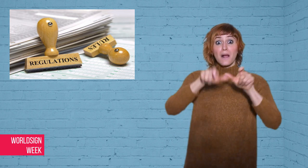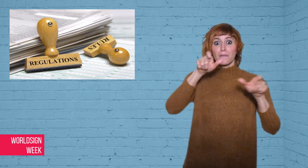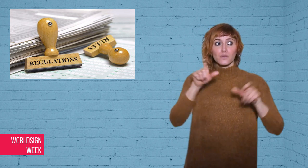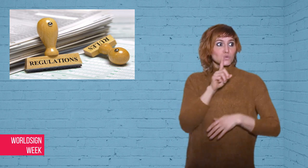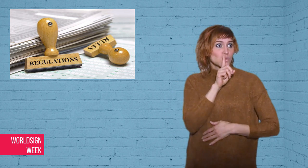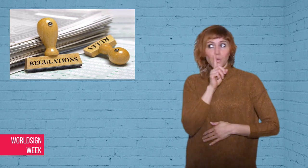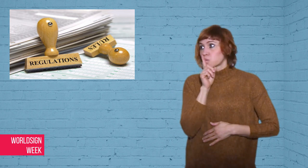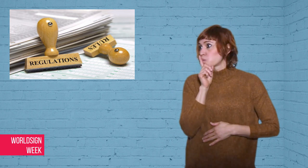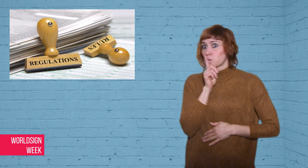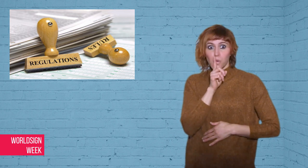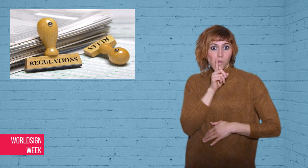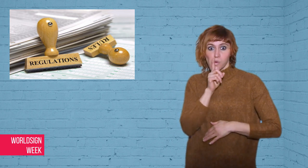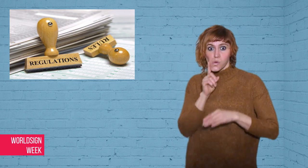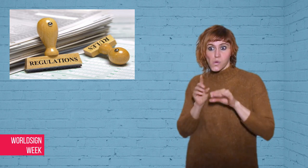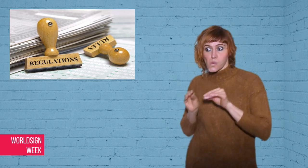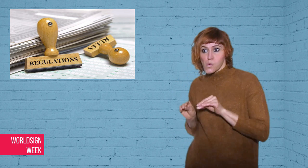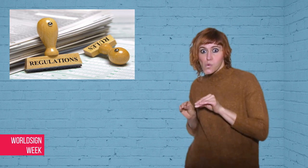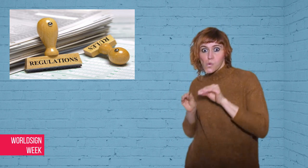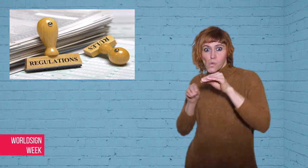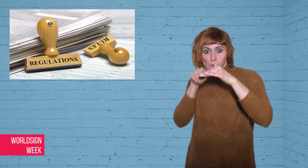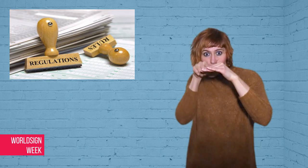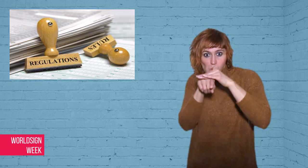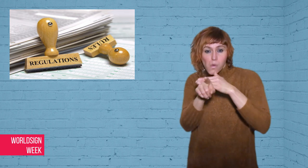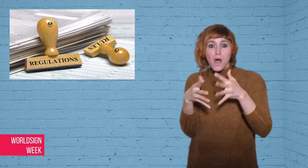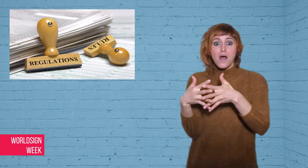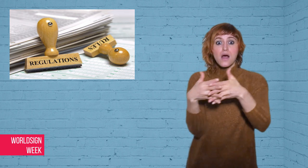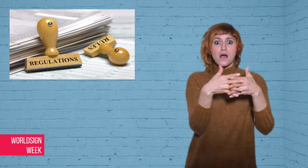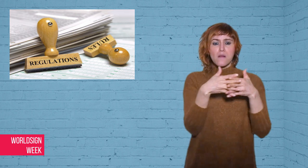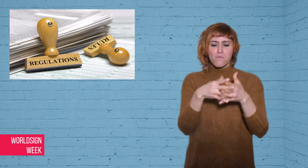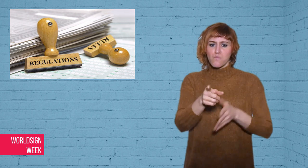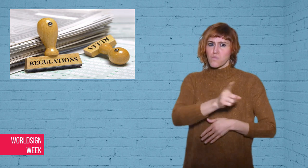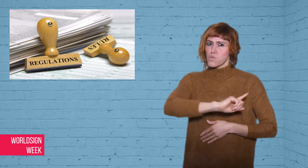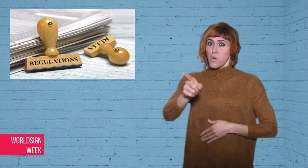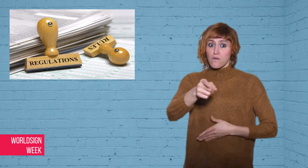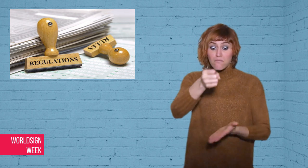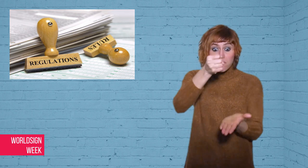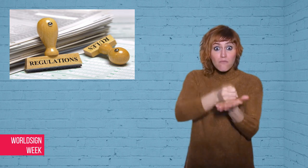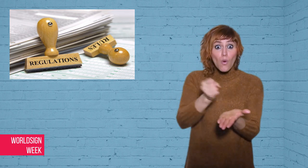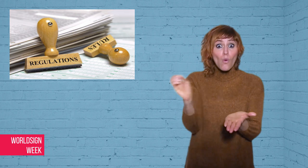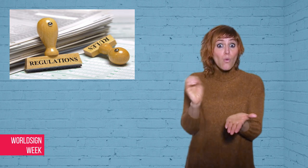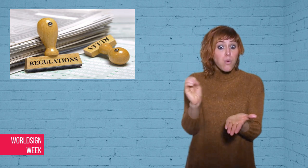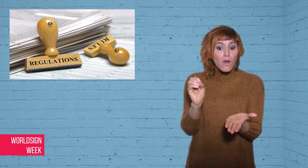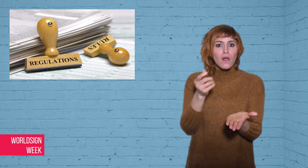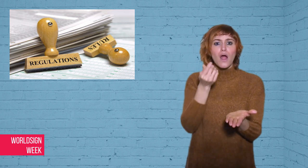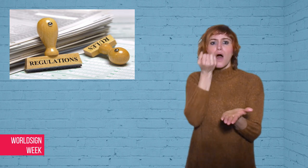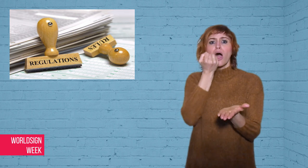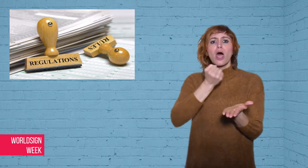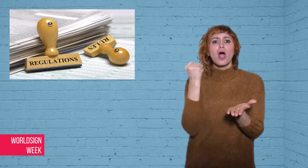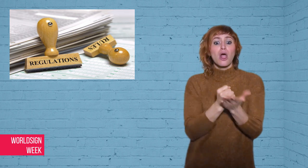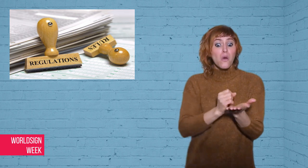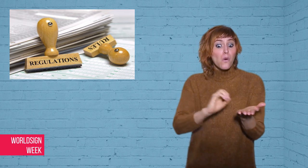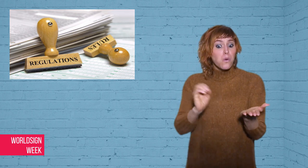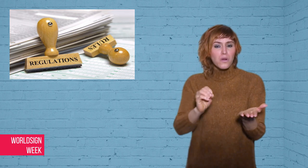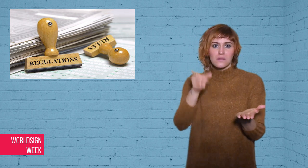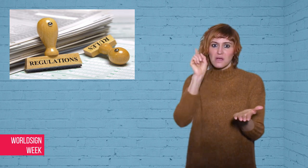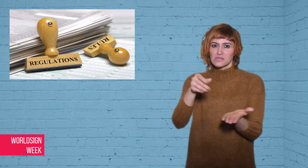and supported stronger police-state concept.